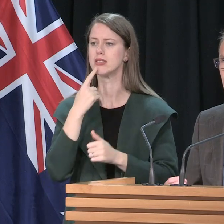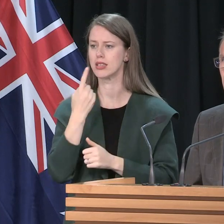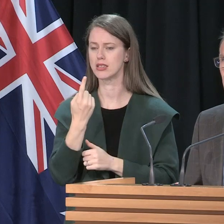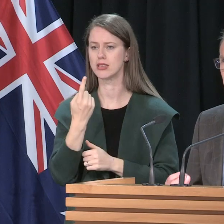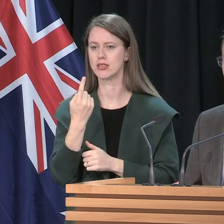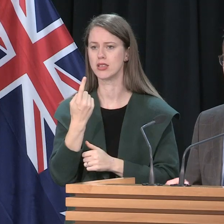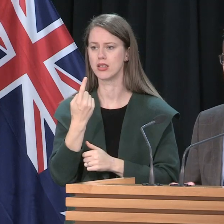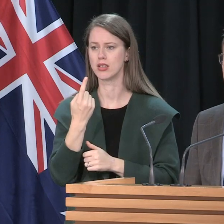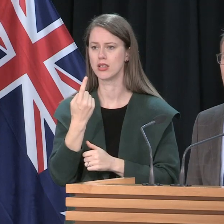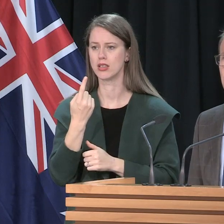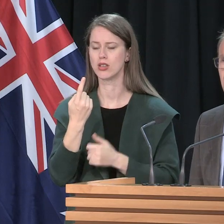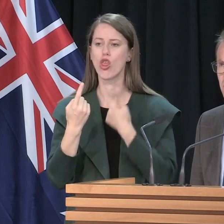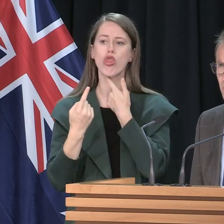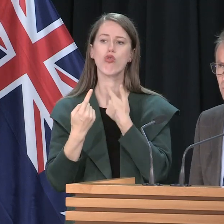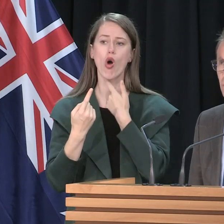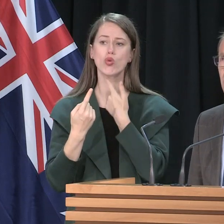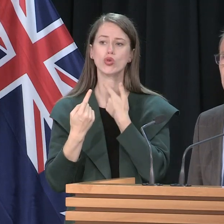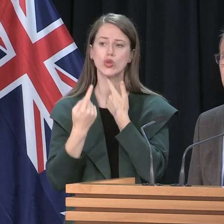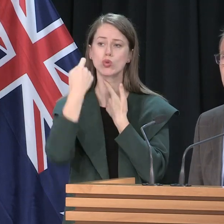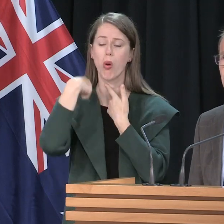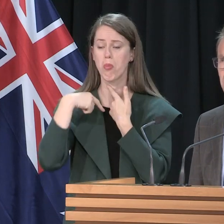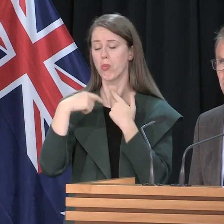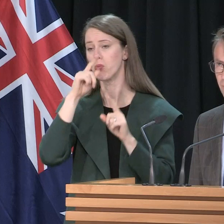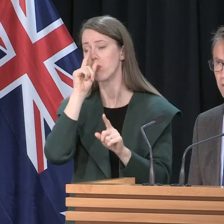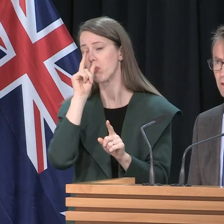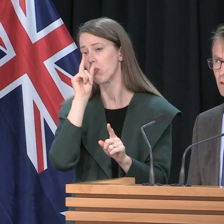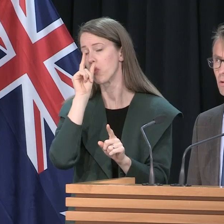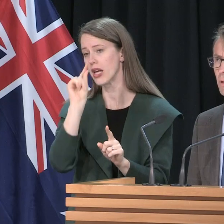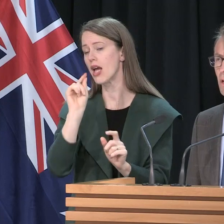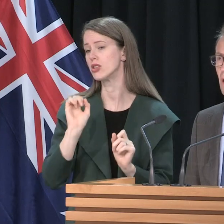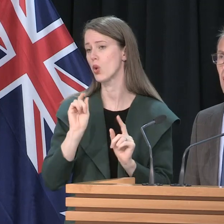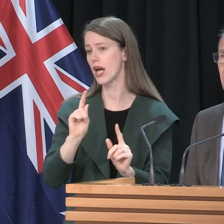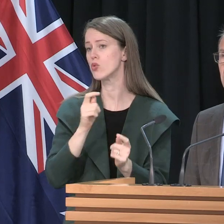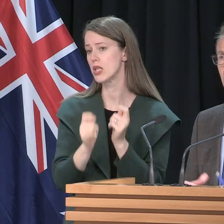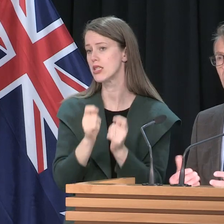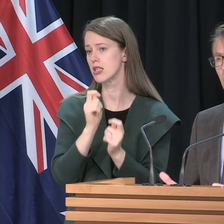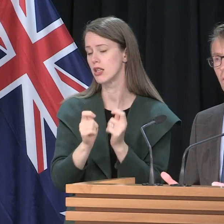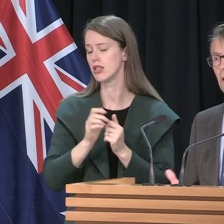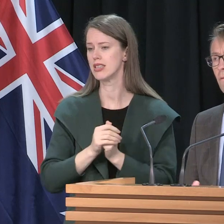border. The updated advice also includes a reminder that